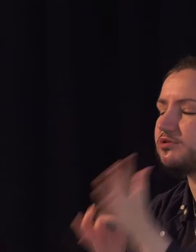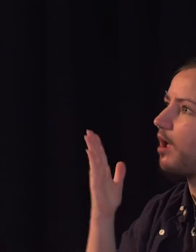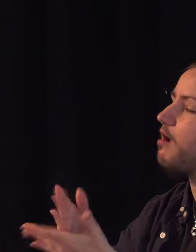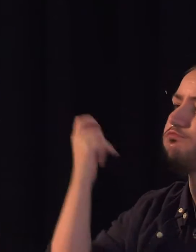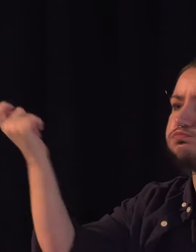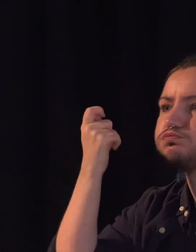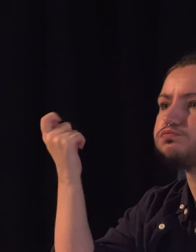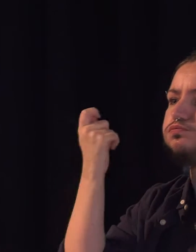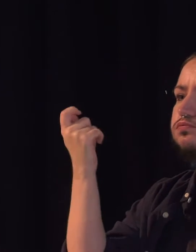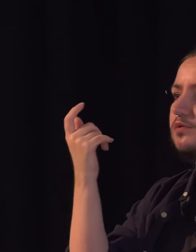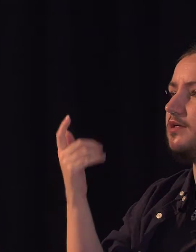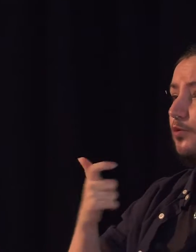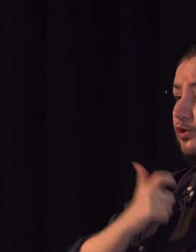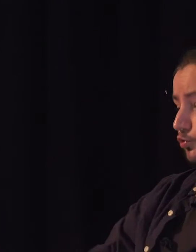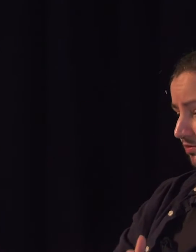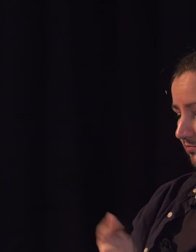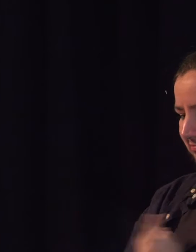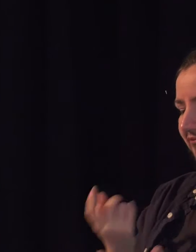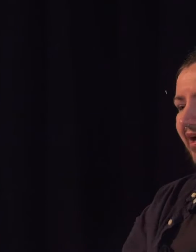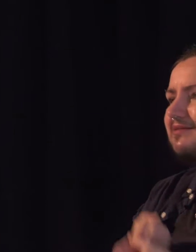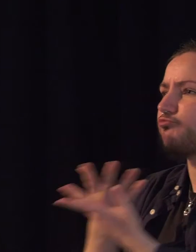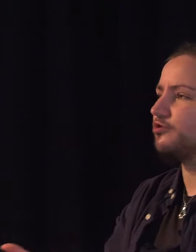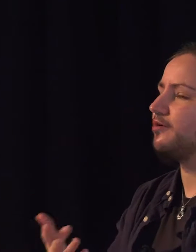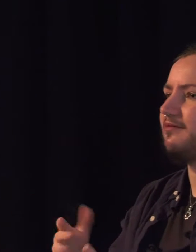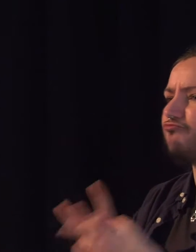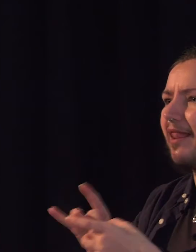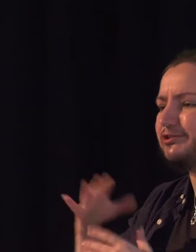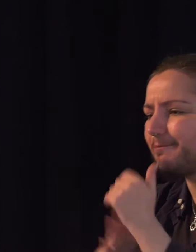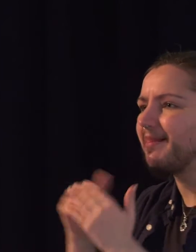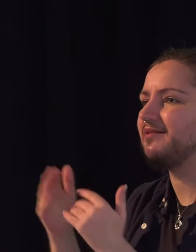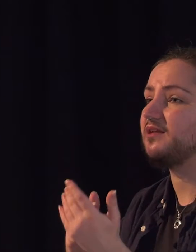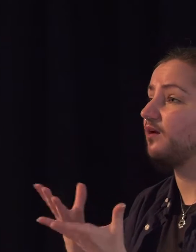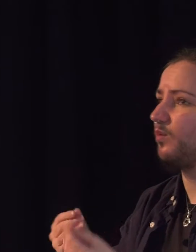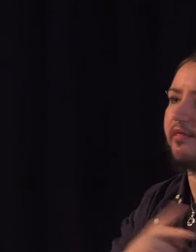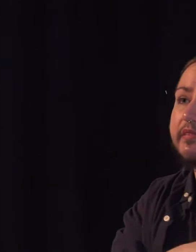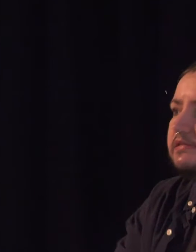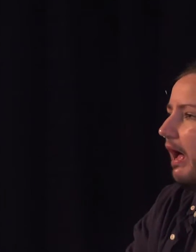promoting students' self-expression and building relationships between staff and pupils